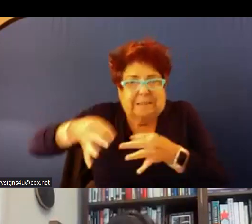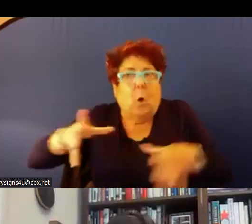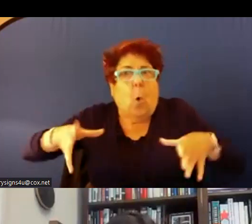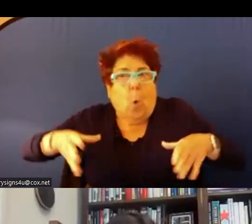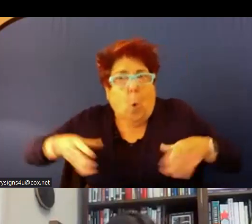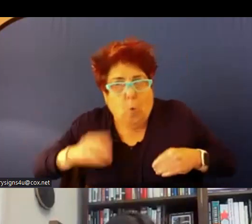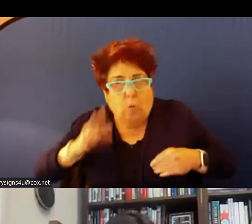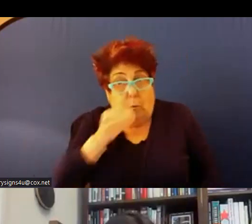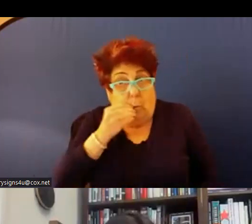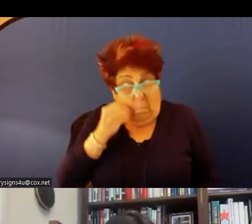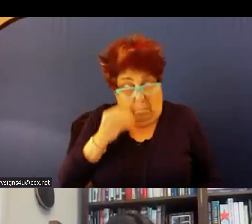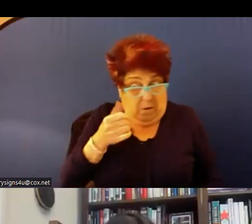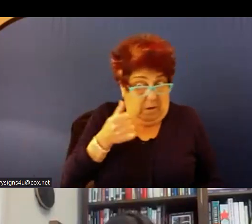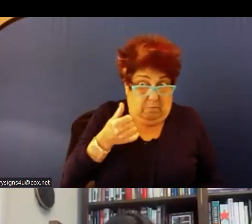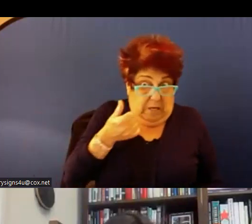This is a really big gap